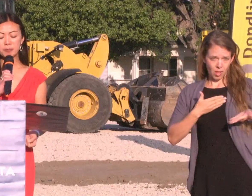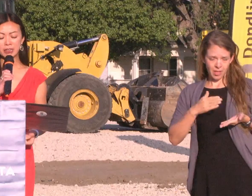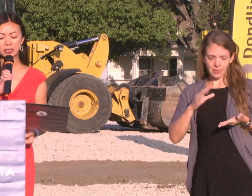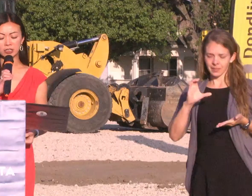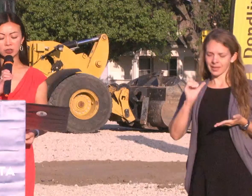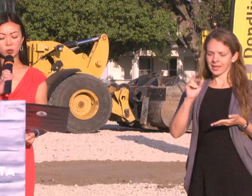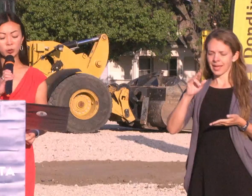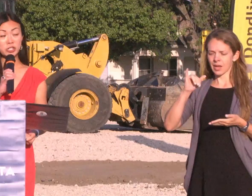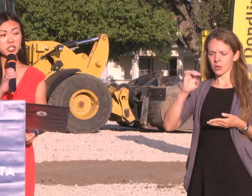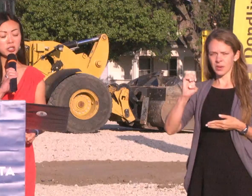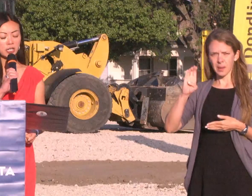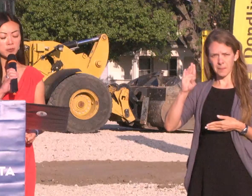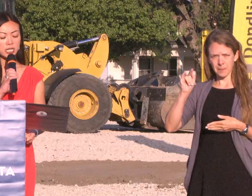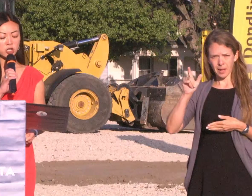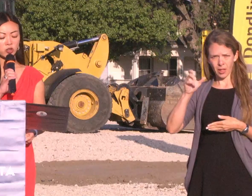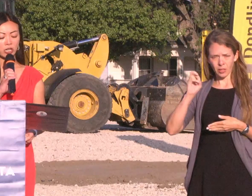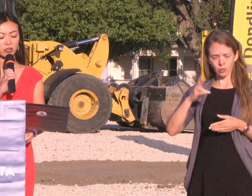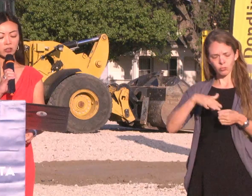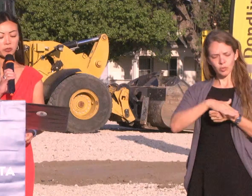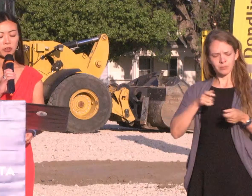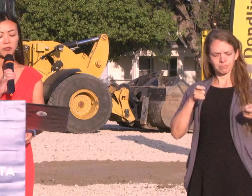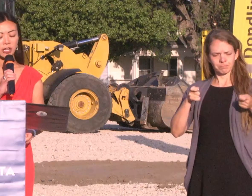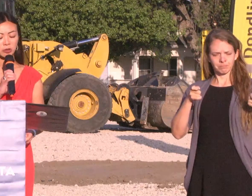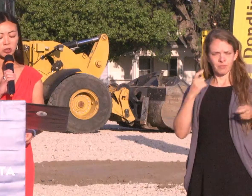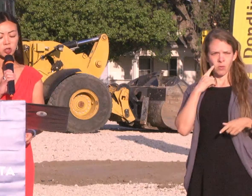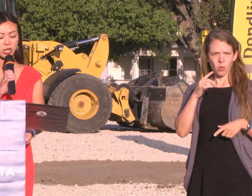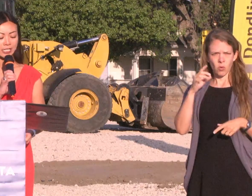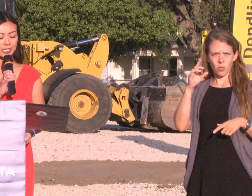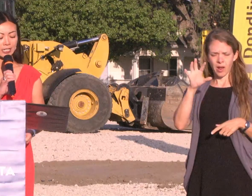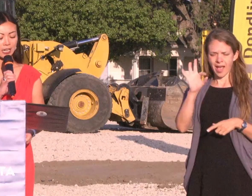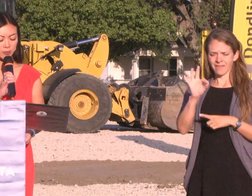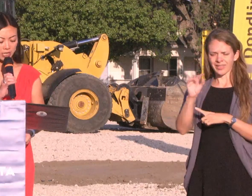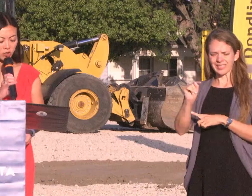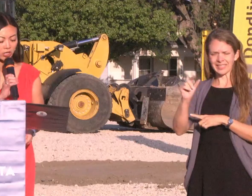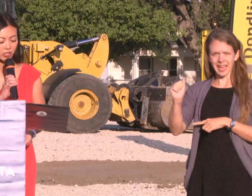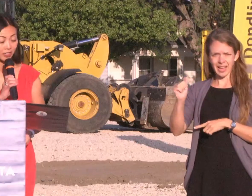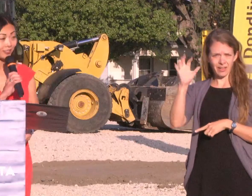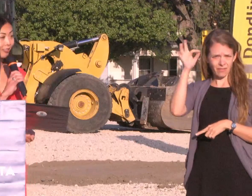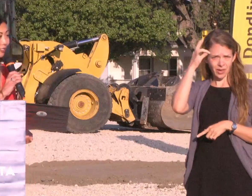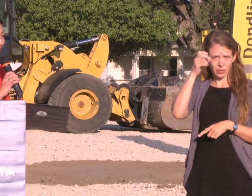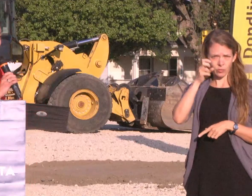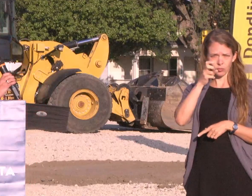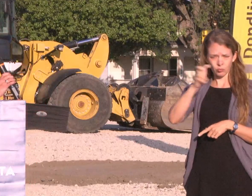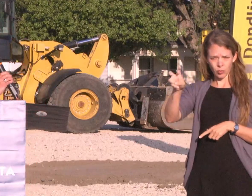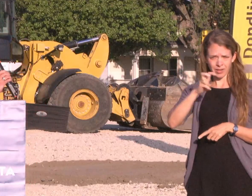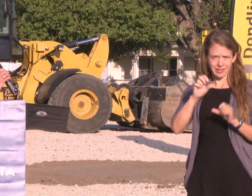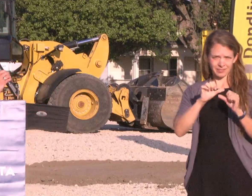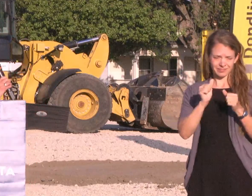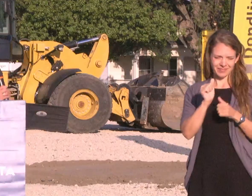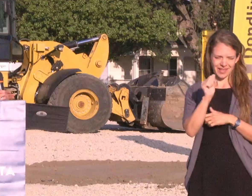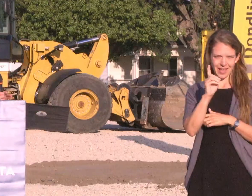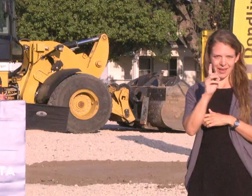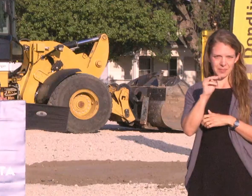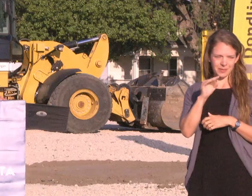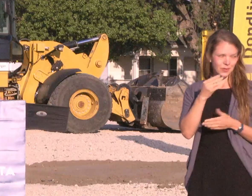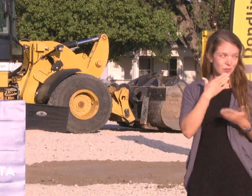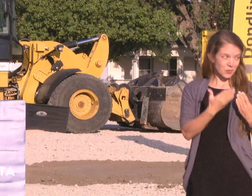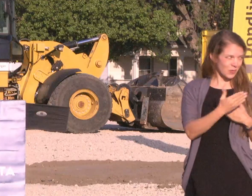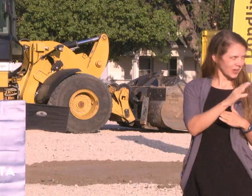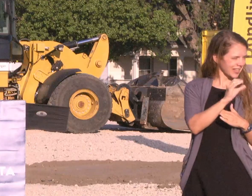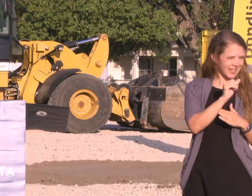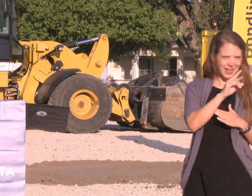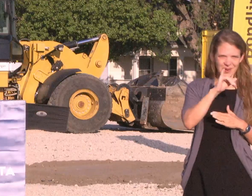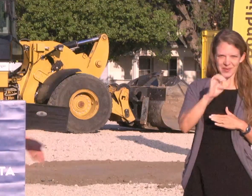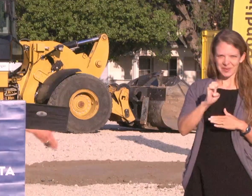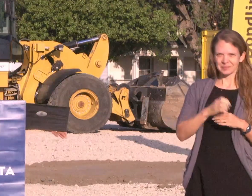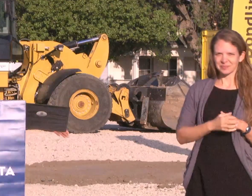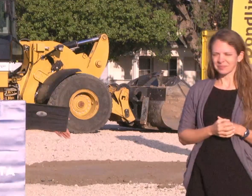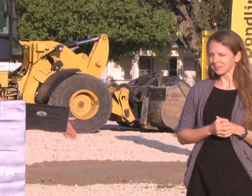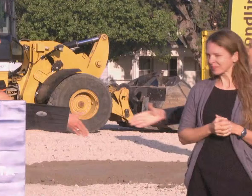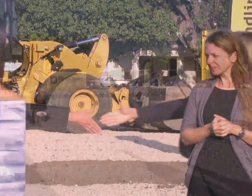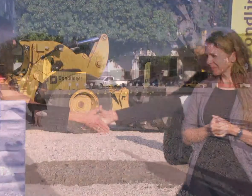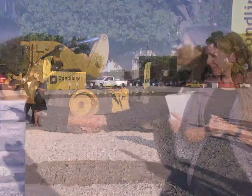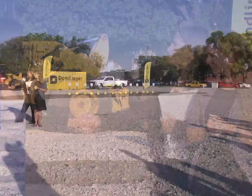Butler regional administrator for the Federal Transit Administration good morning